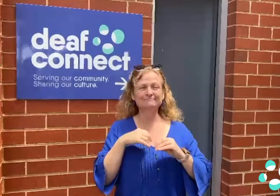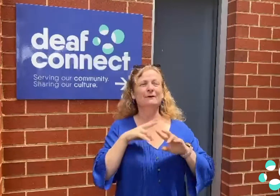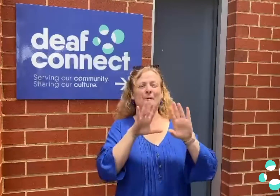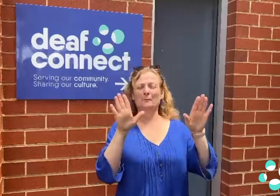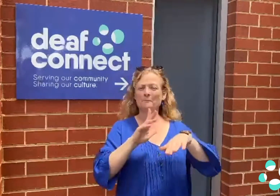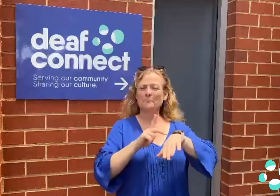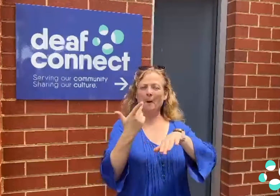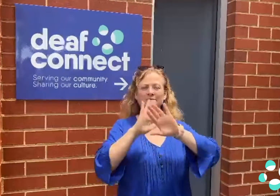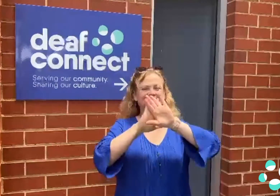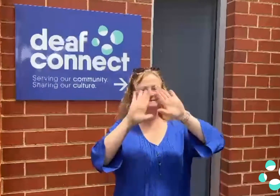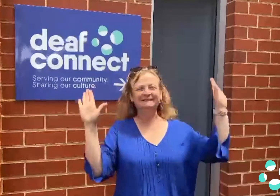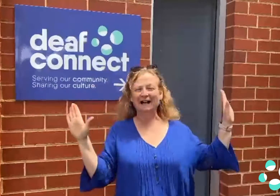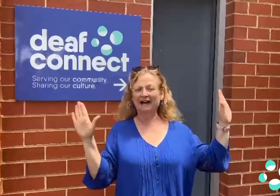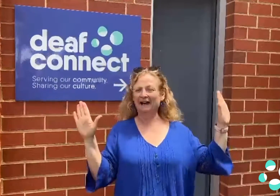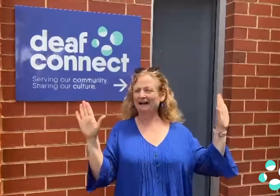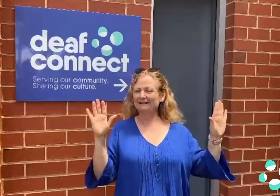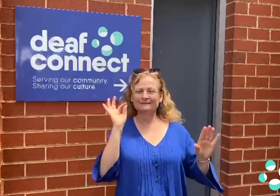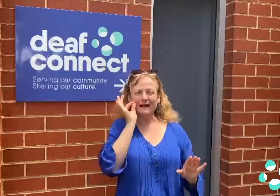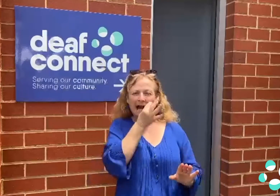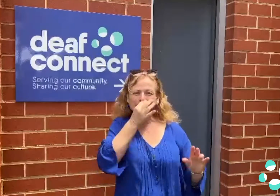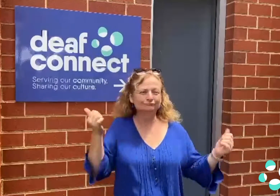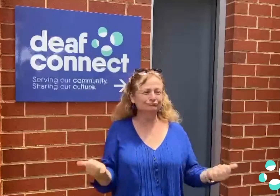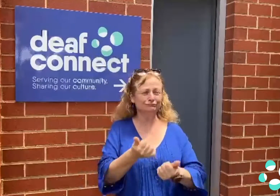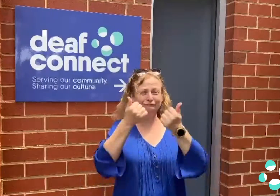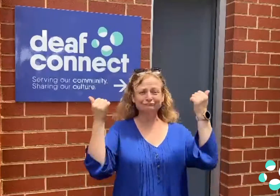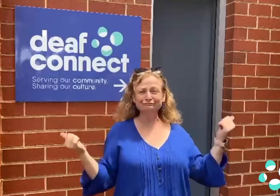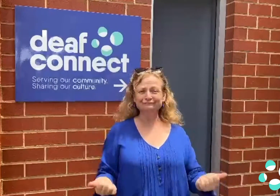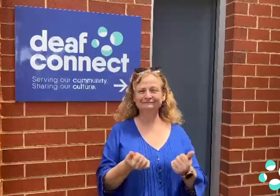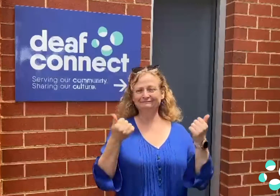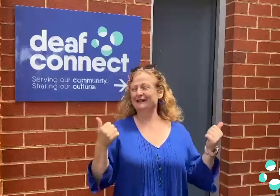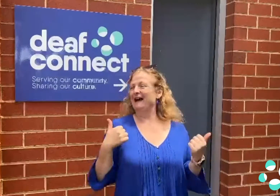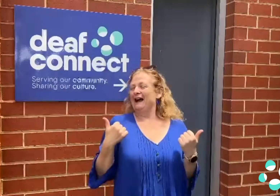and the weather is absolutely beautiful. Blue sky with plenty of flowers around.